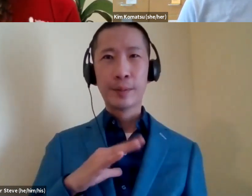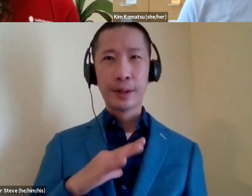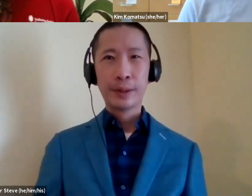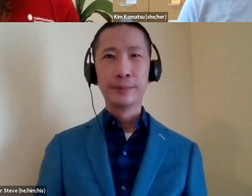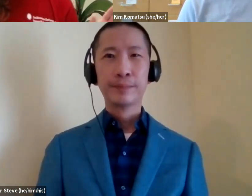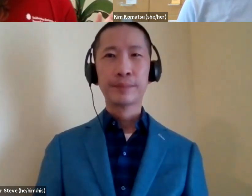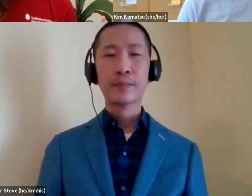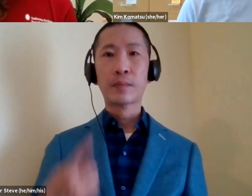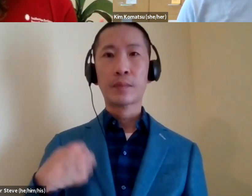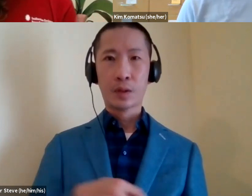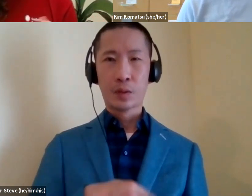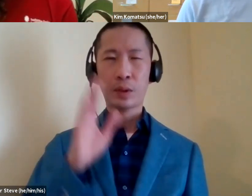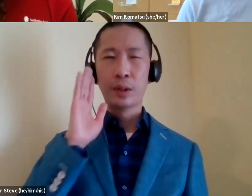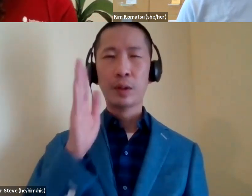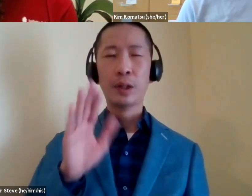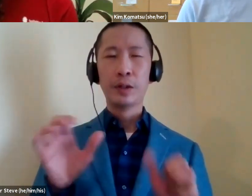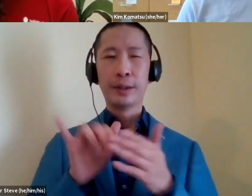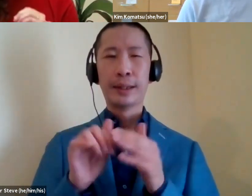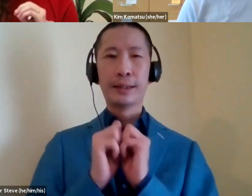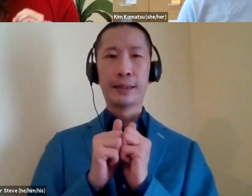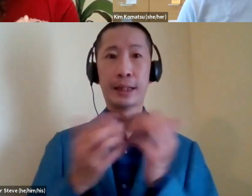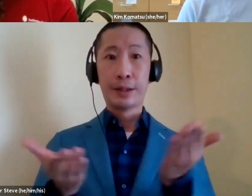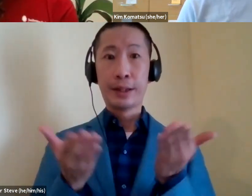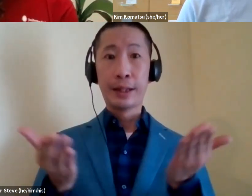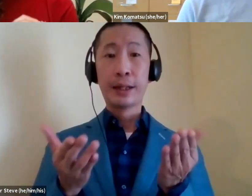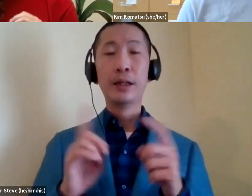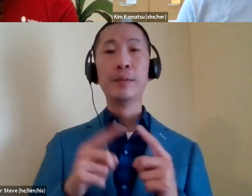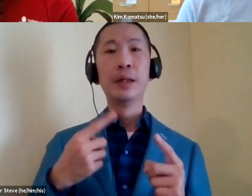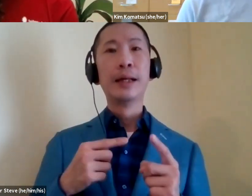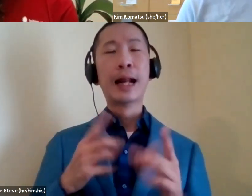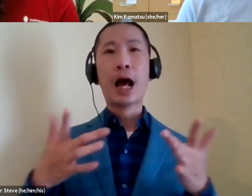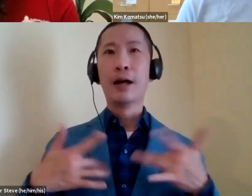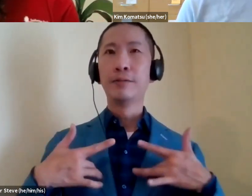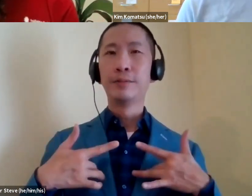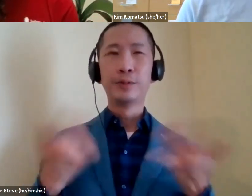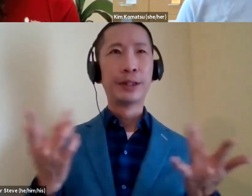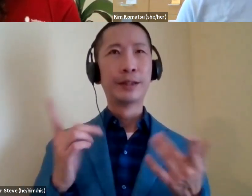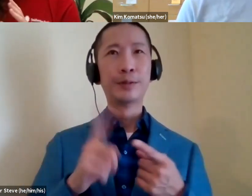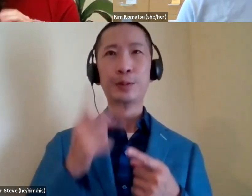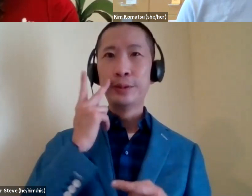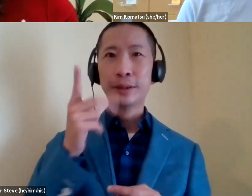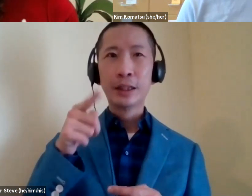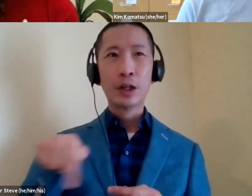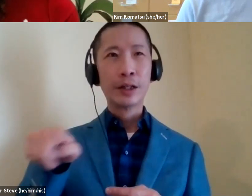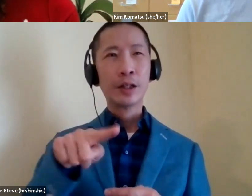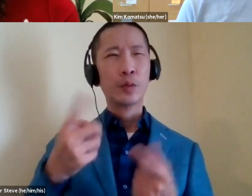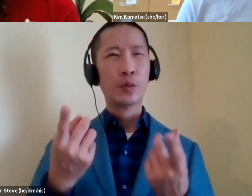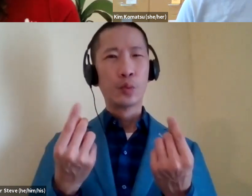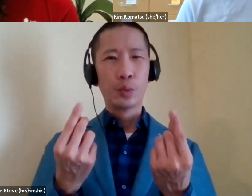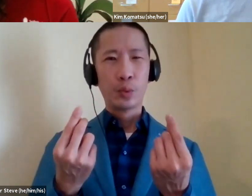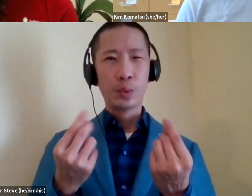Emily Borger: And we're going to do it together here, but I would absolutely love to see what you're doing at home.